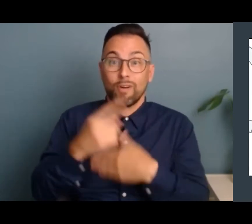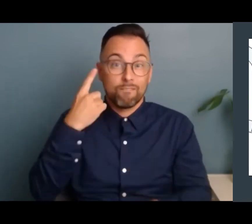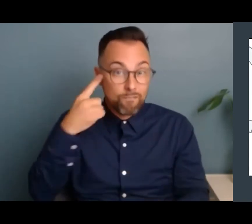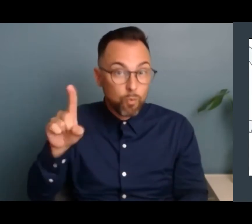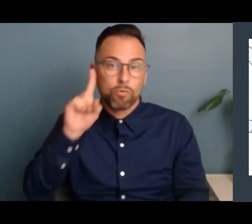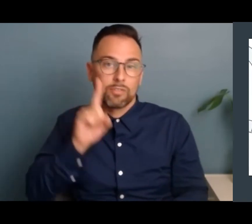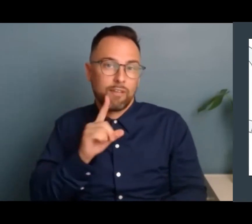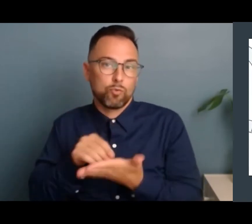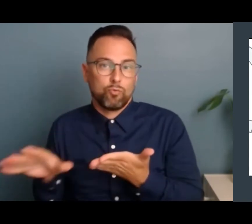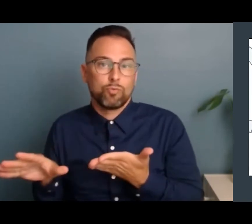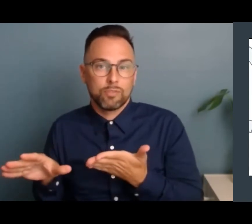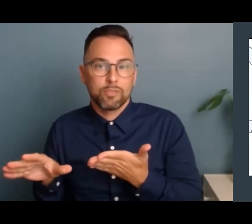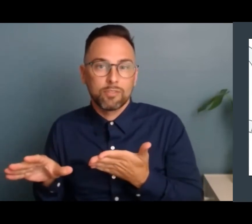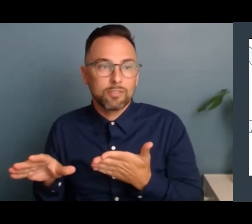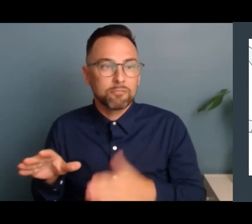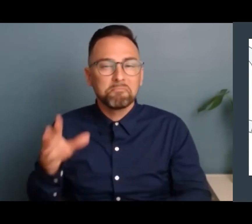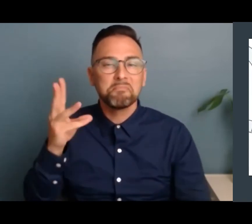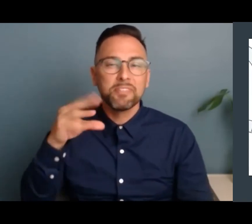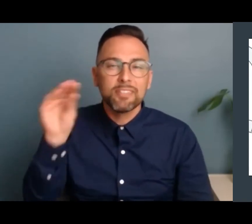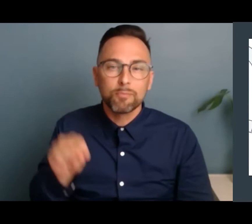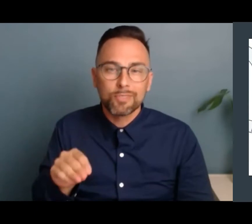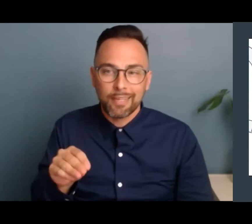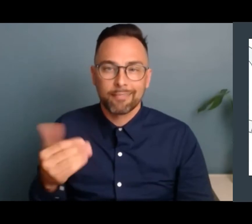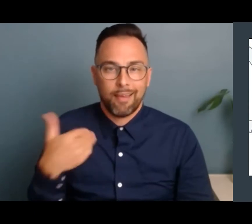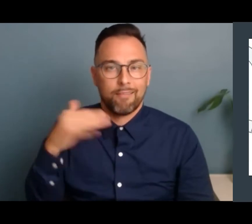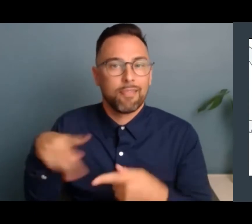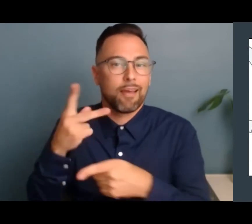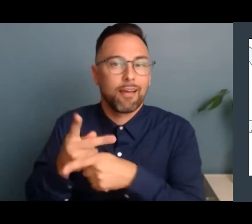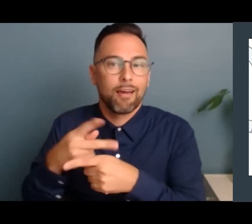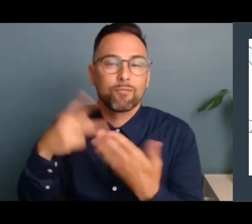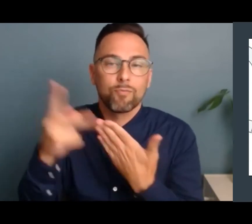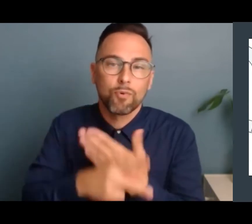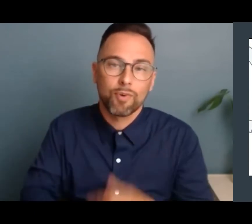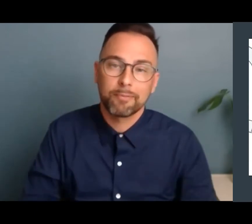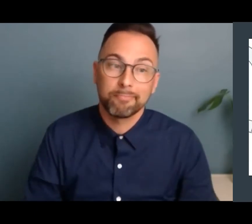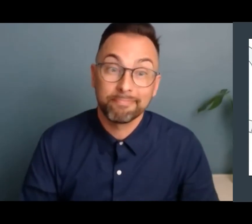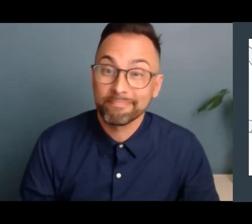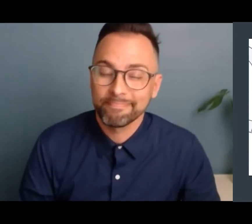is specific design for deaf students in mentoring, and that was 16% of you indicated